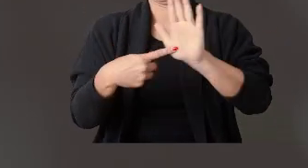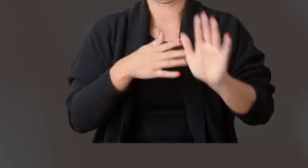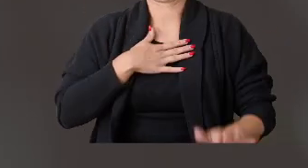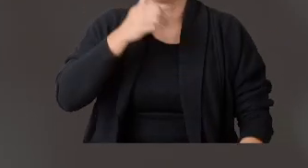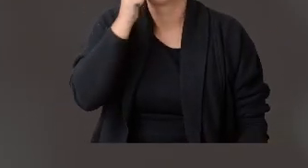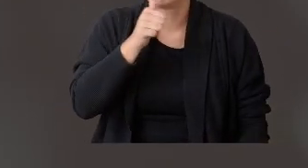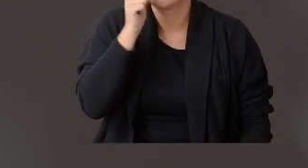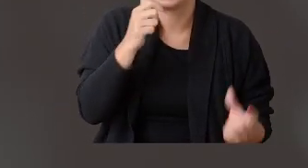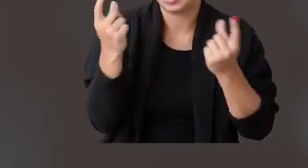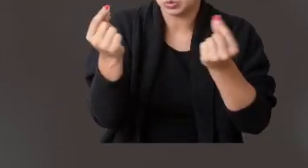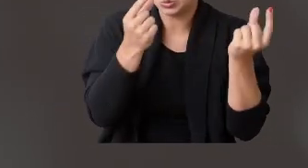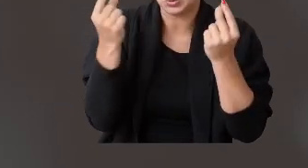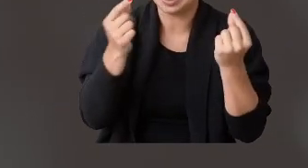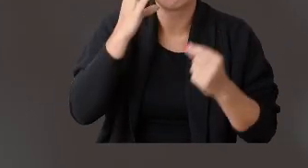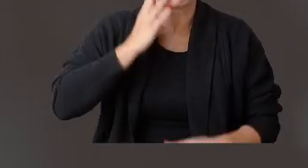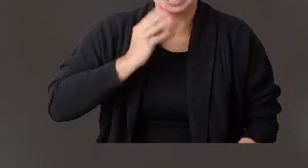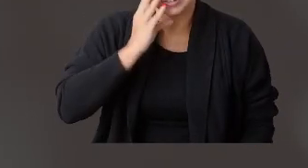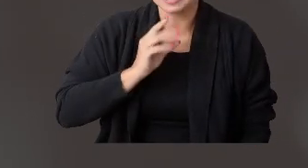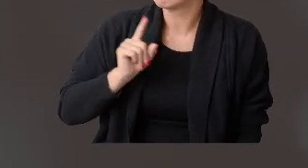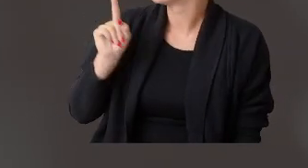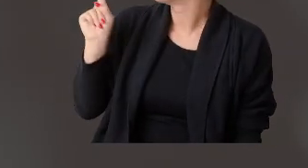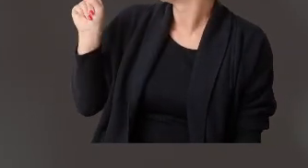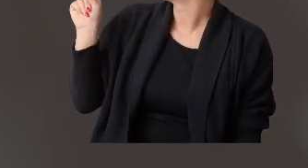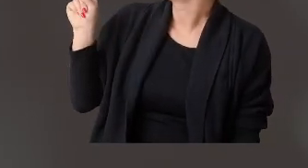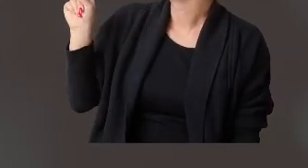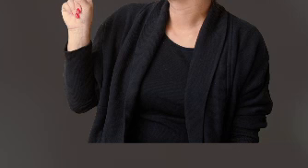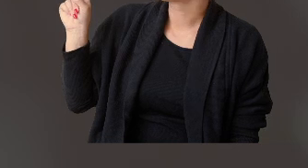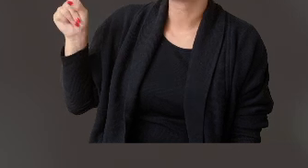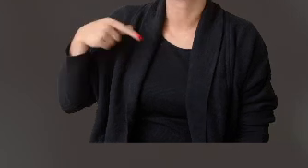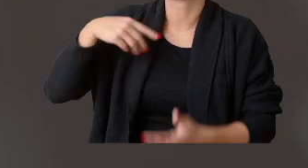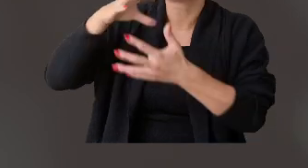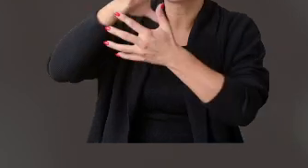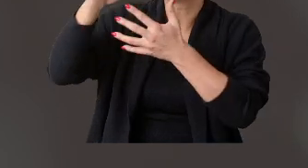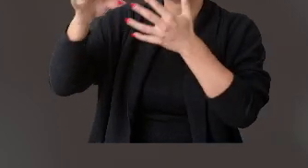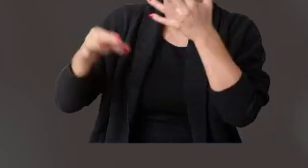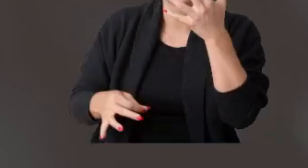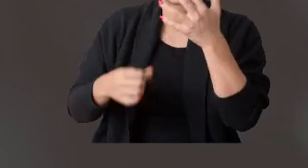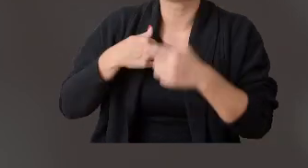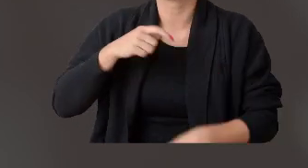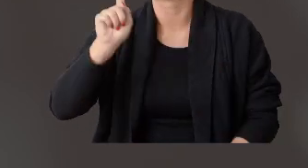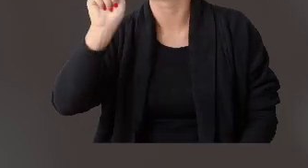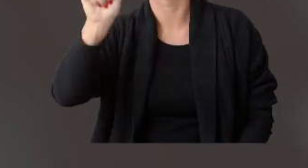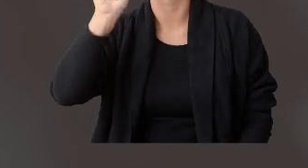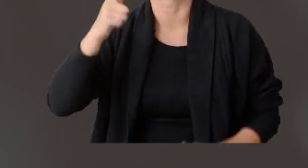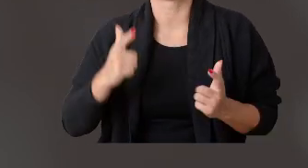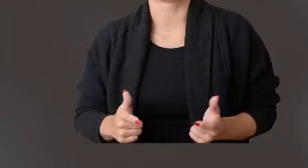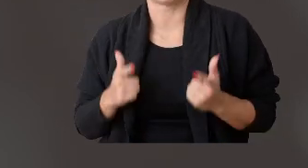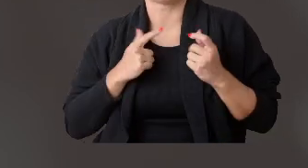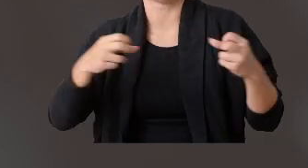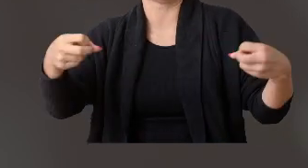of my daily experience. I can go into the options and I can select live captions,